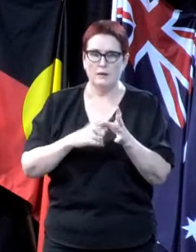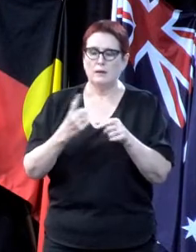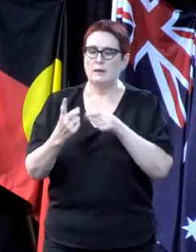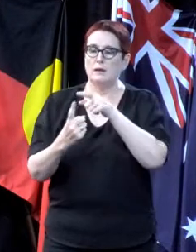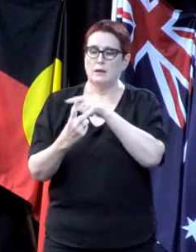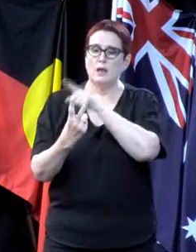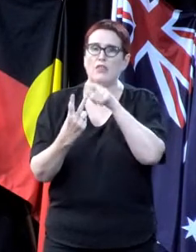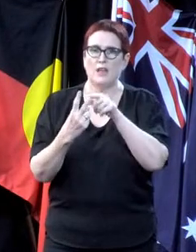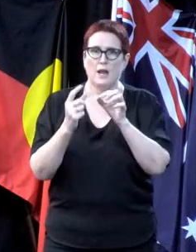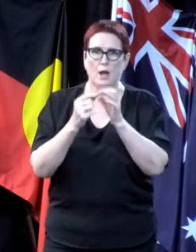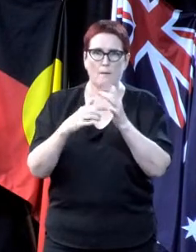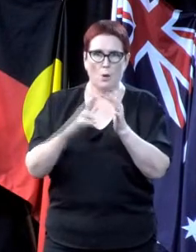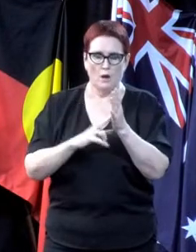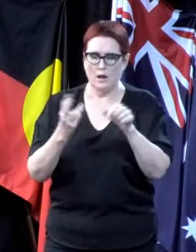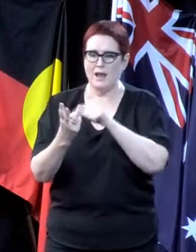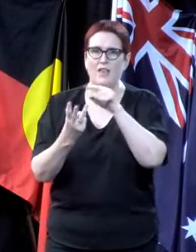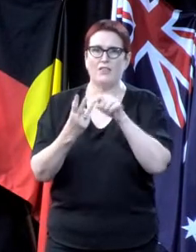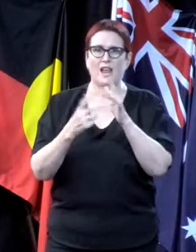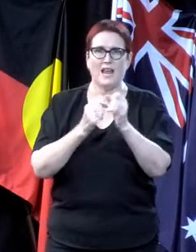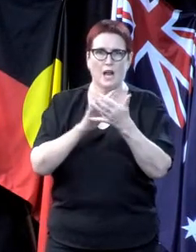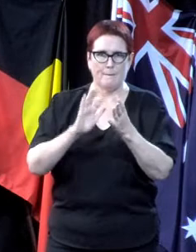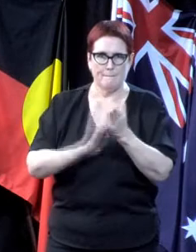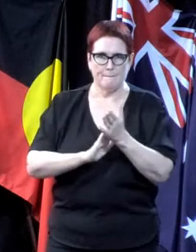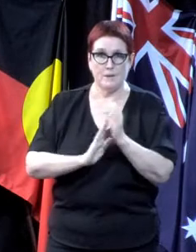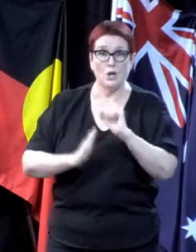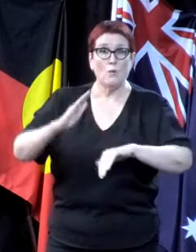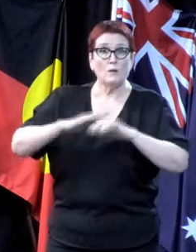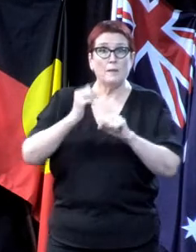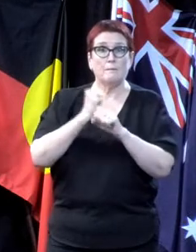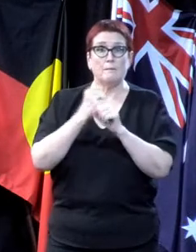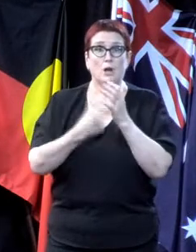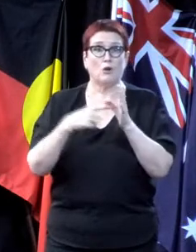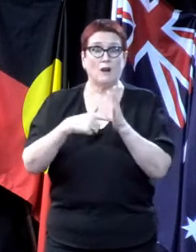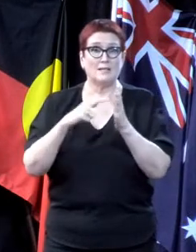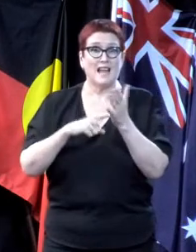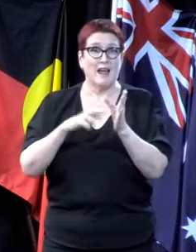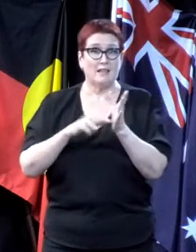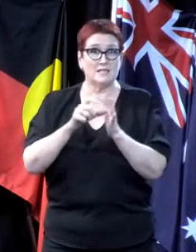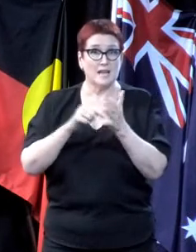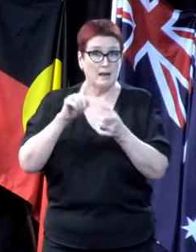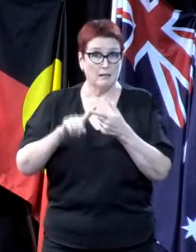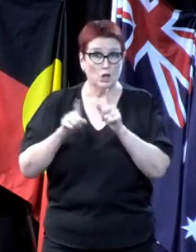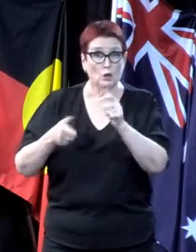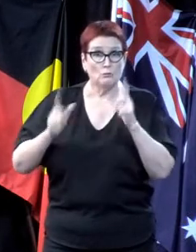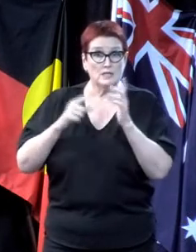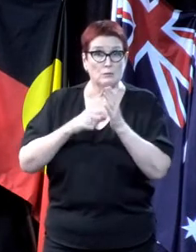Your full name please, Mr Dale? MR DALE: Grant Allan Dale. And are you the principal of Thuringowa State High School?